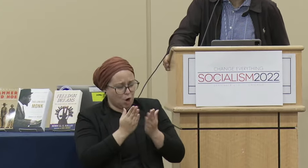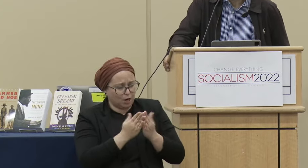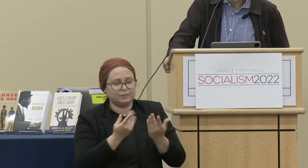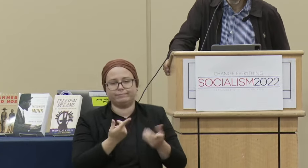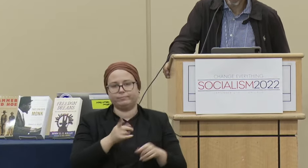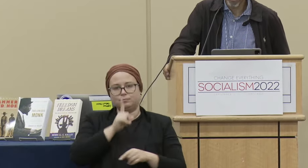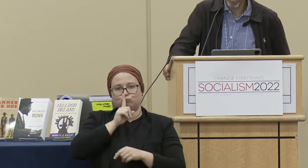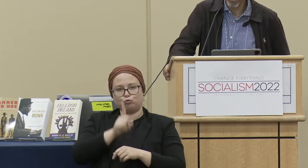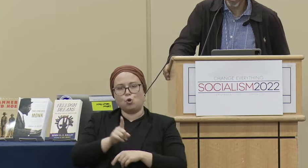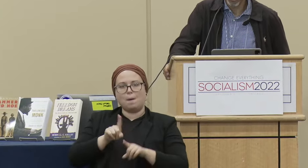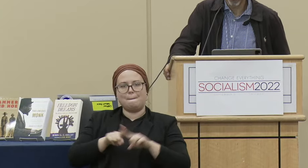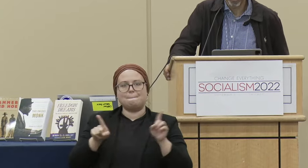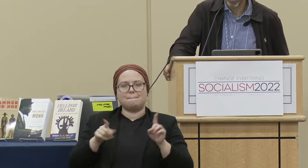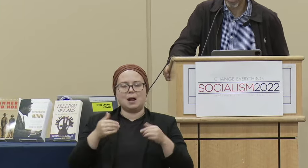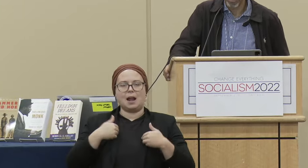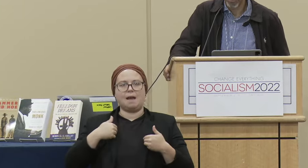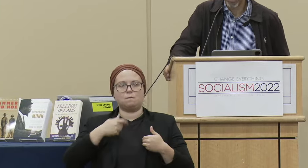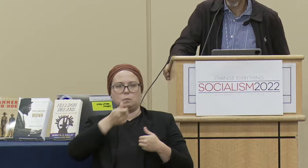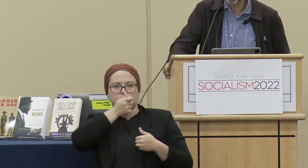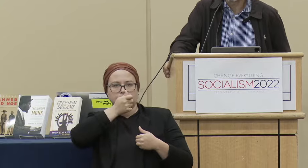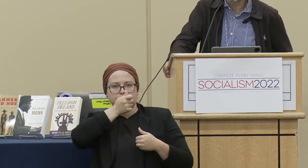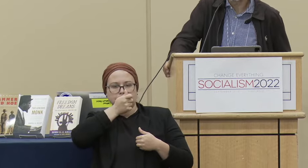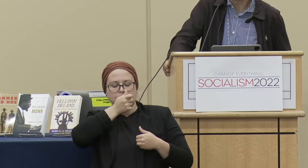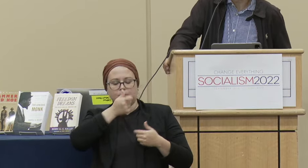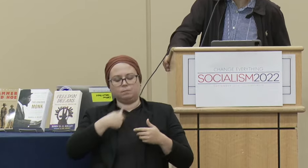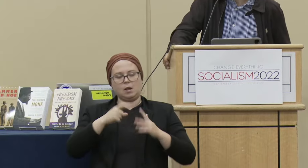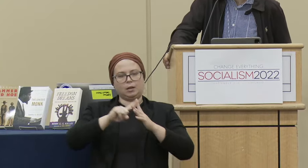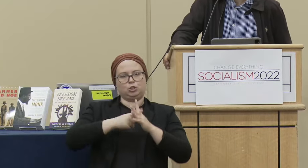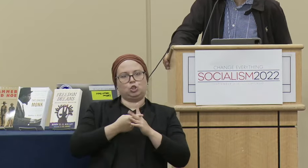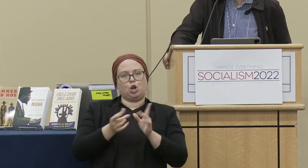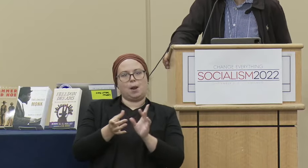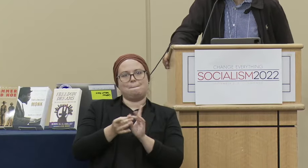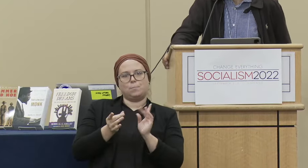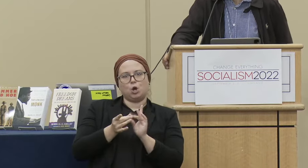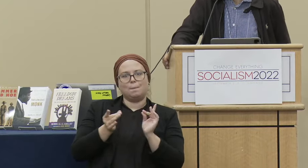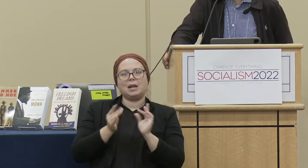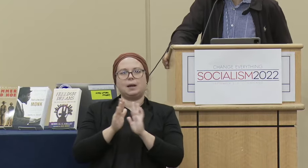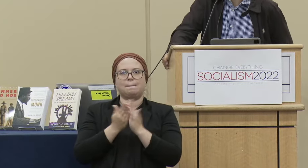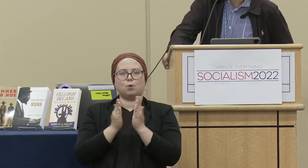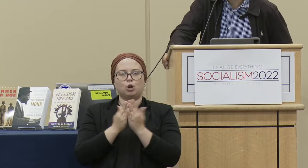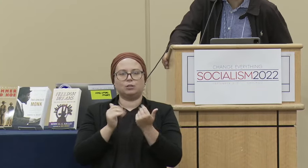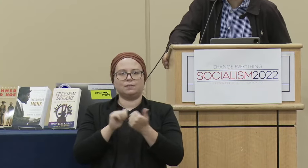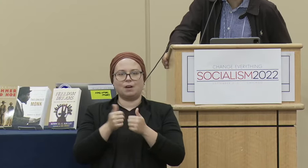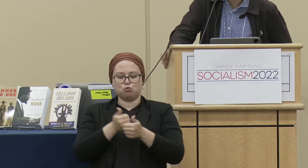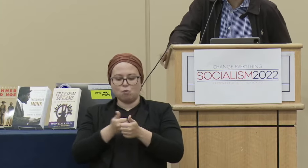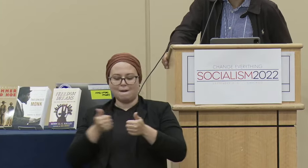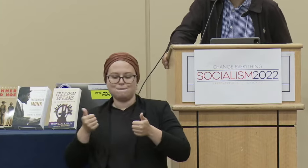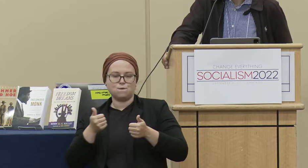work to do, your own books. And it's true bed more books than I've read, but the answer is right, I do read the books, and